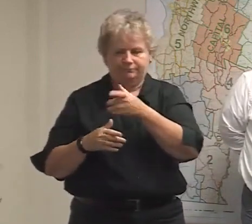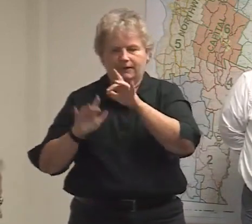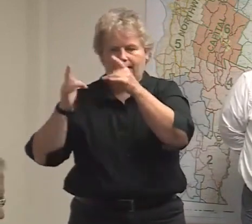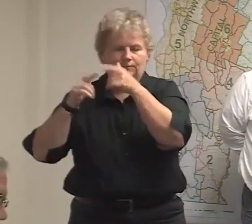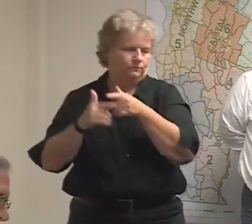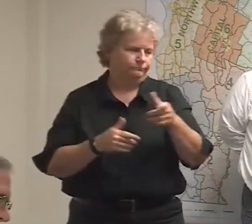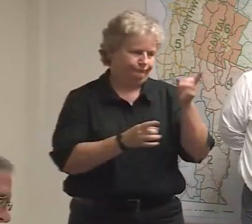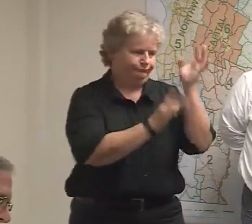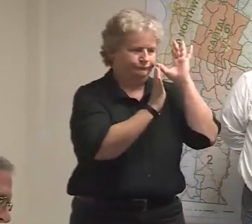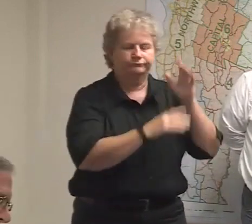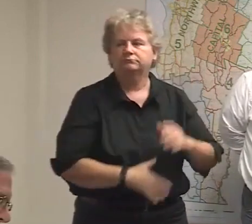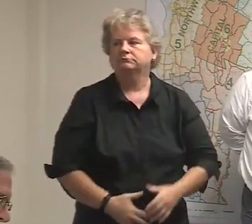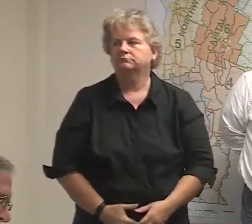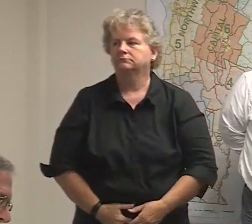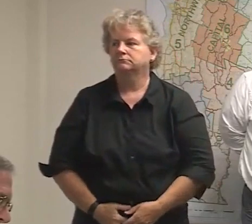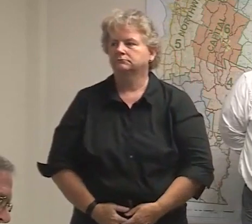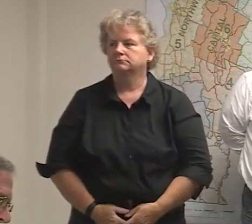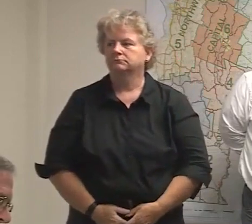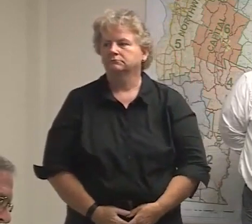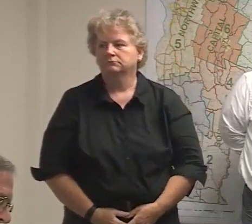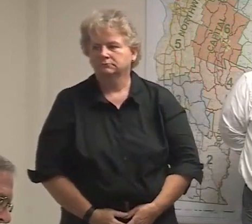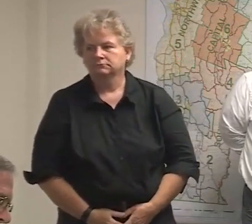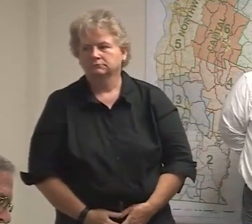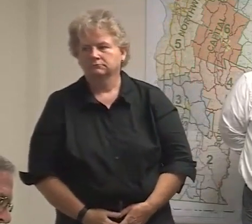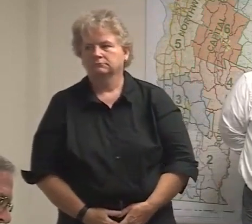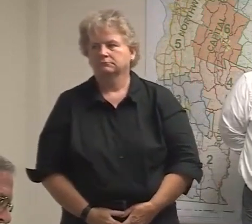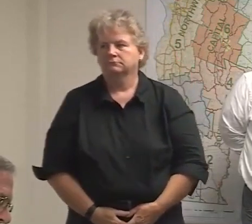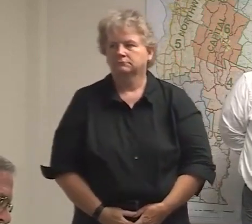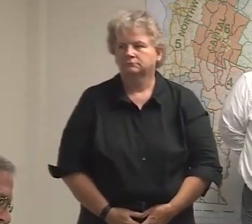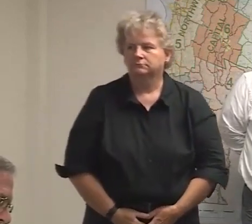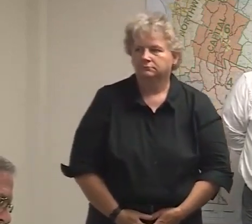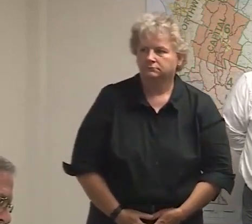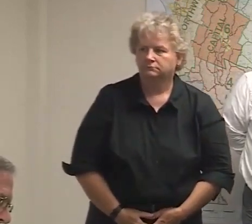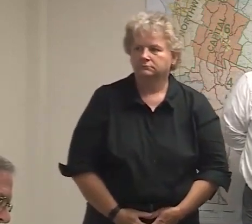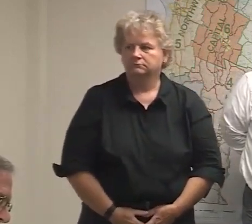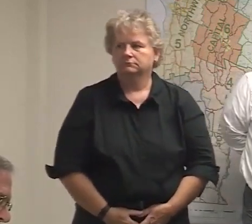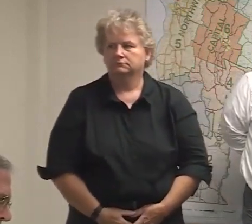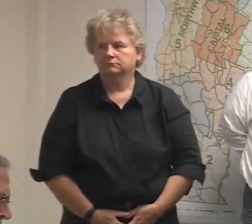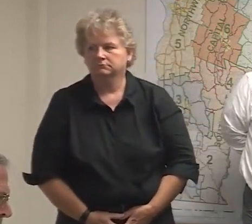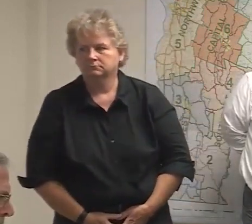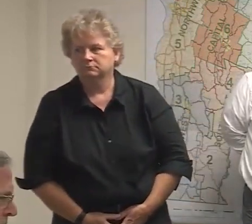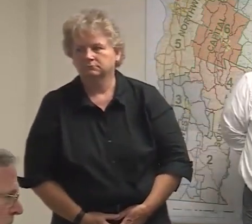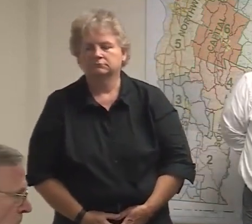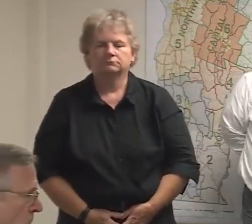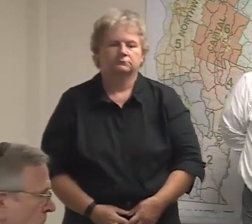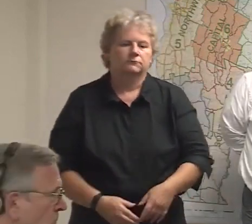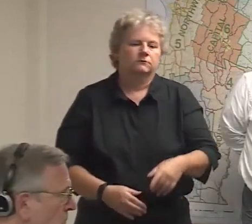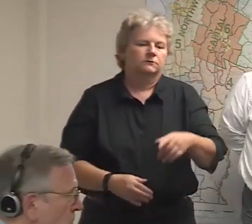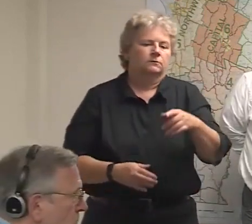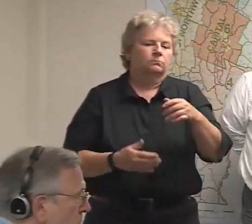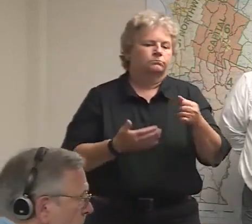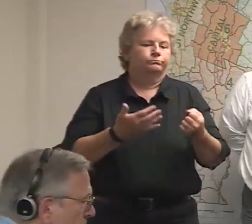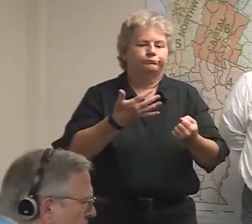THOSE WHO PROVIDE SERVICES TO VERMONTERS. SO THE CURRENT BRIDGE BASICALLY JUST CAPSIZED.